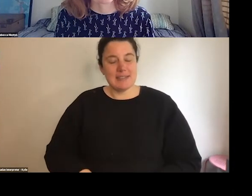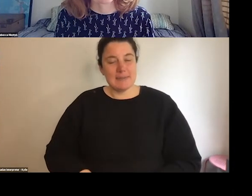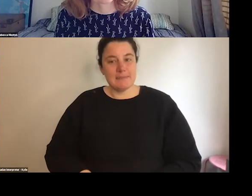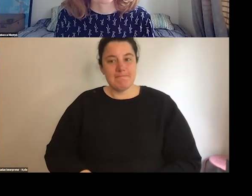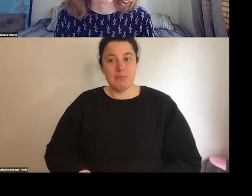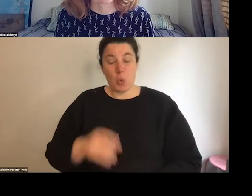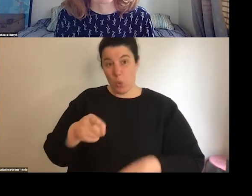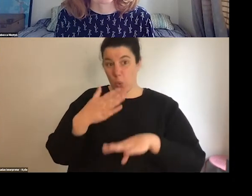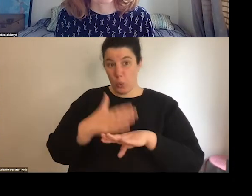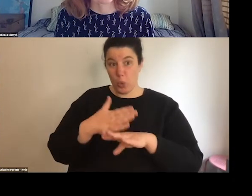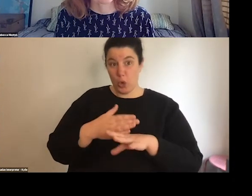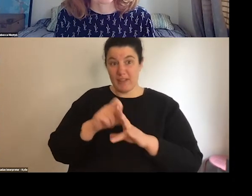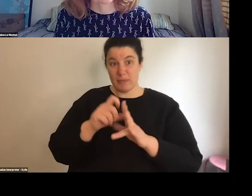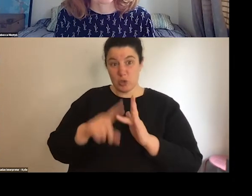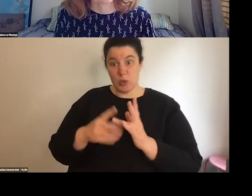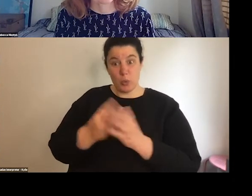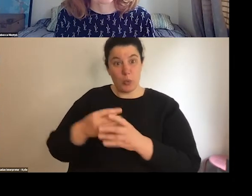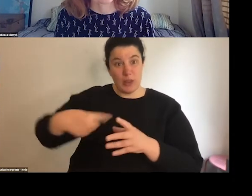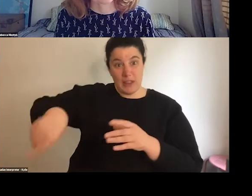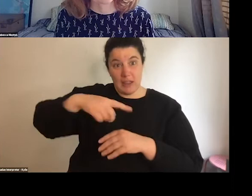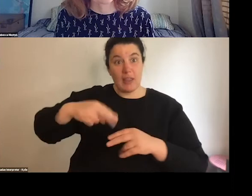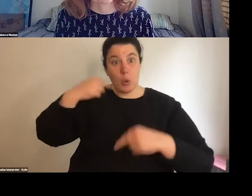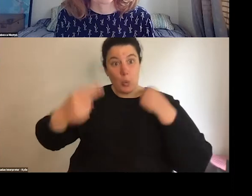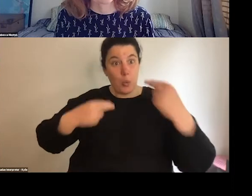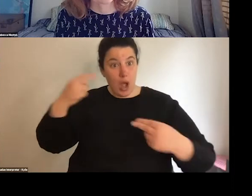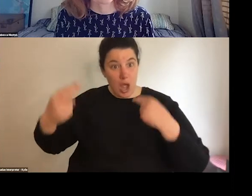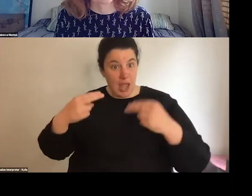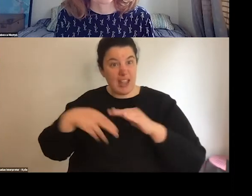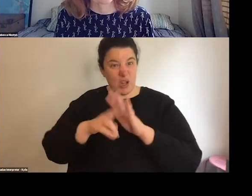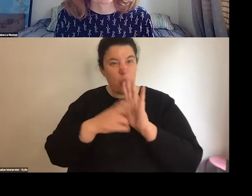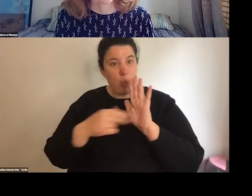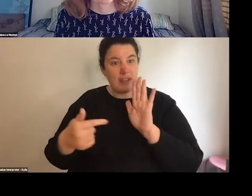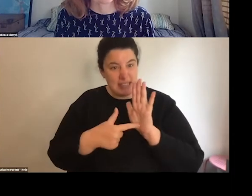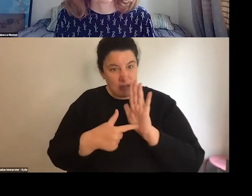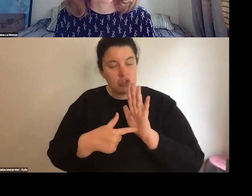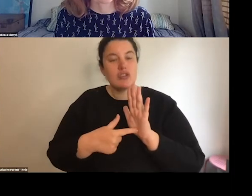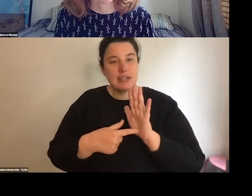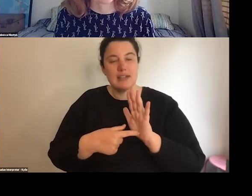with Maurice in the central Indigenous choir has been really,